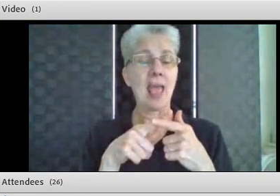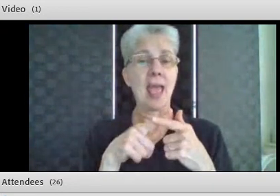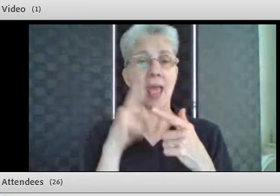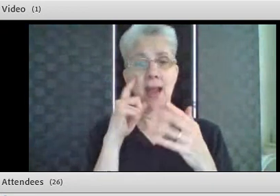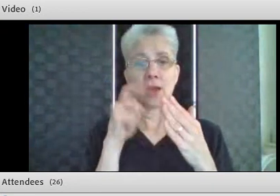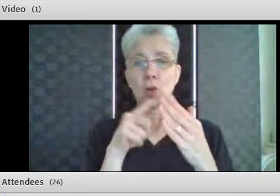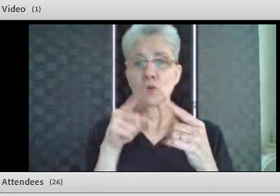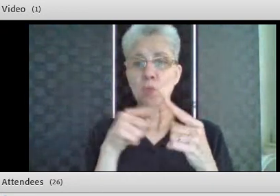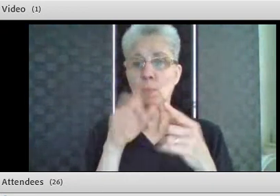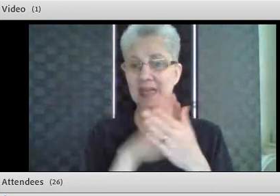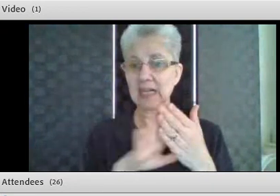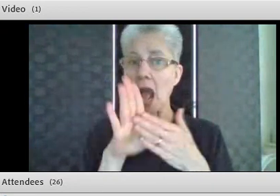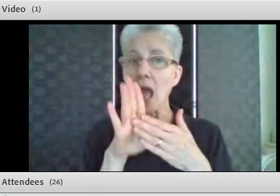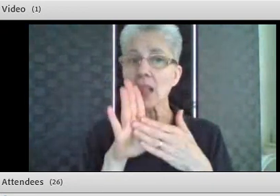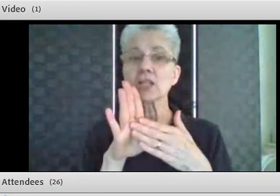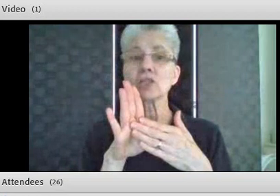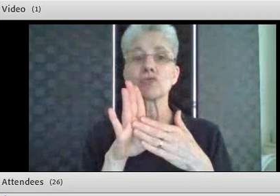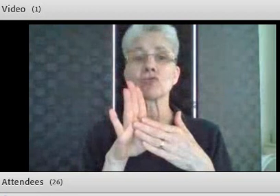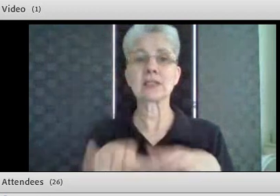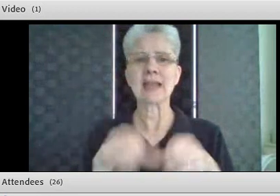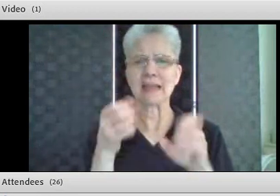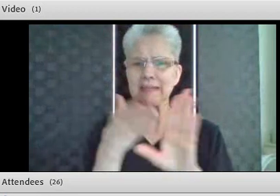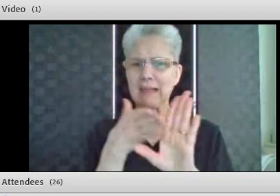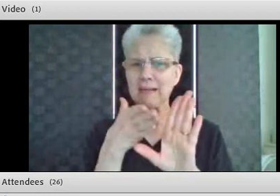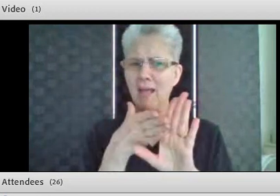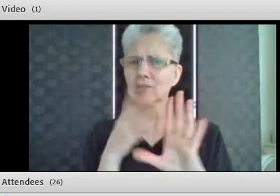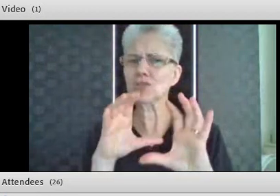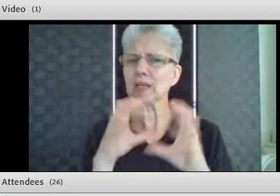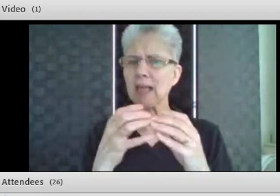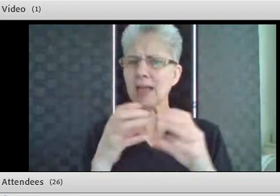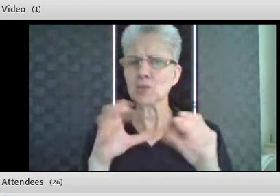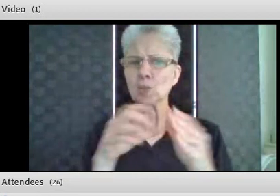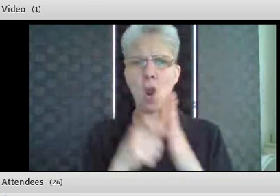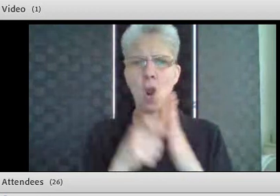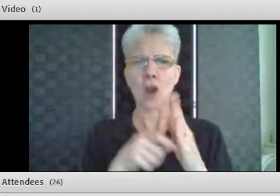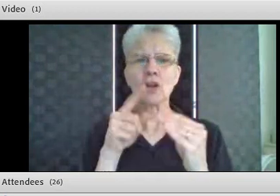I thought this was totally normal as I was growing up, thought everyone had it,